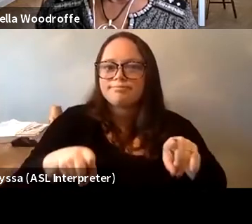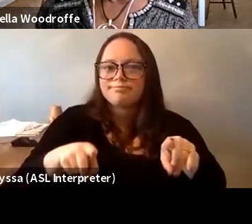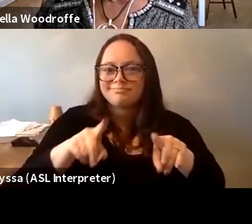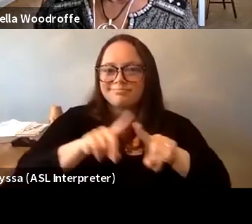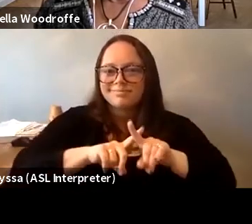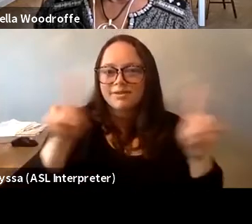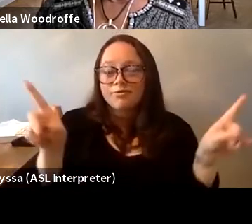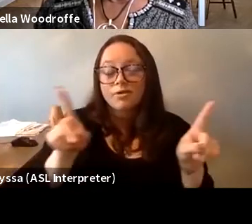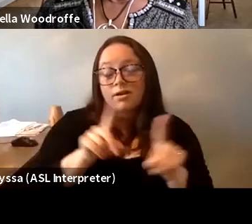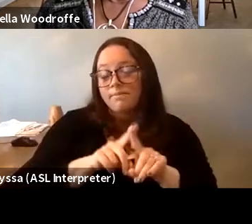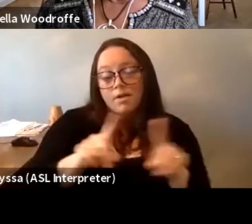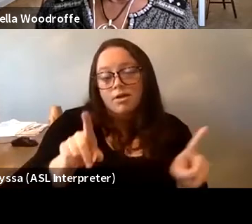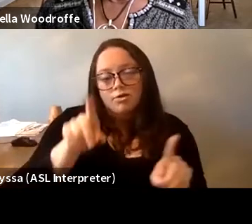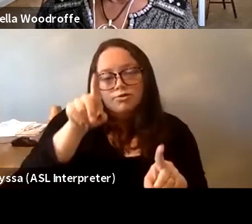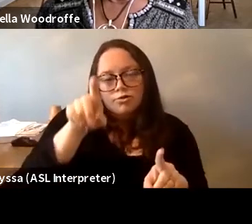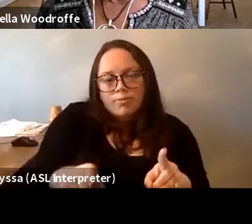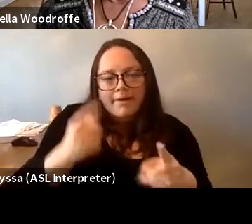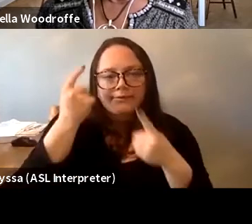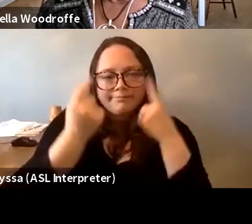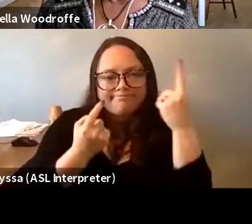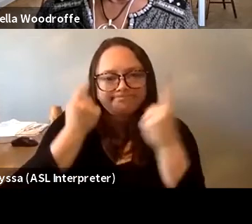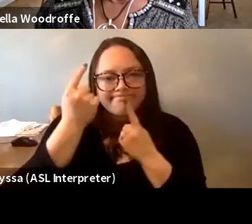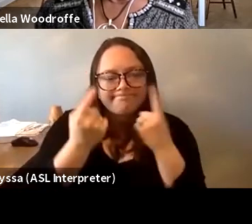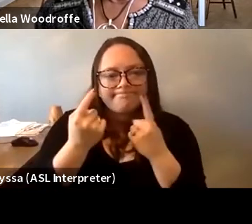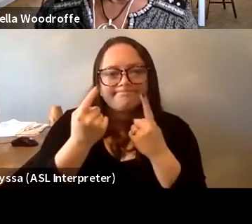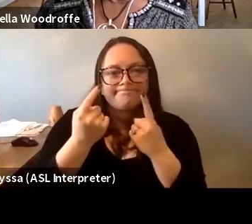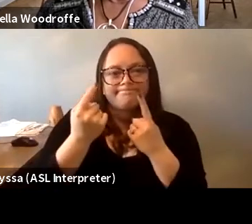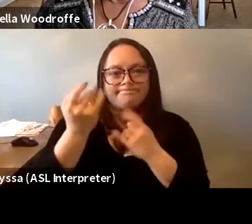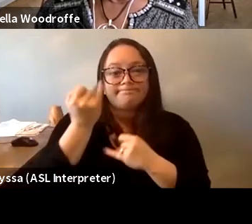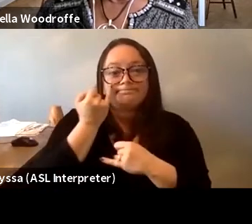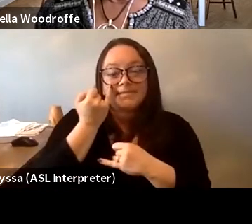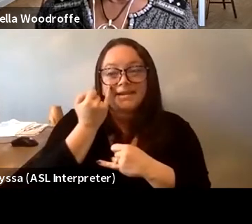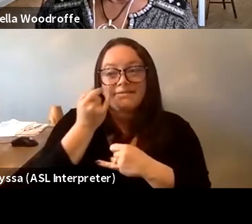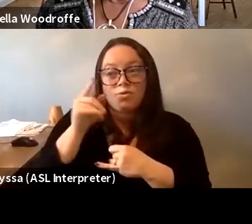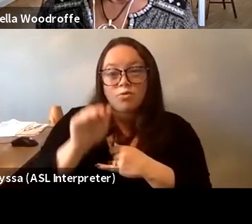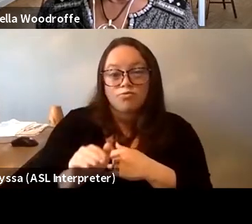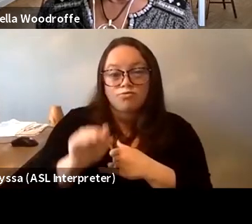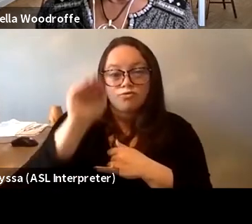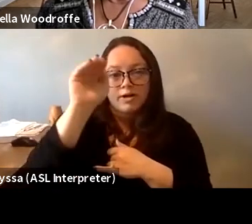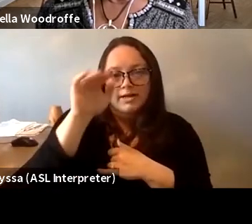consideration. If you're raising a child who is